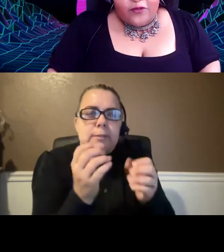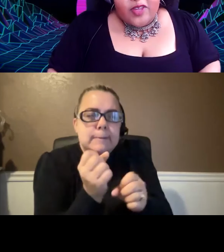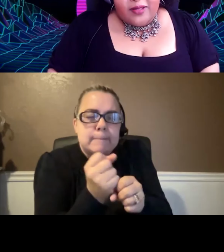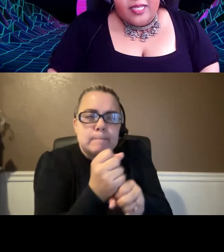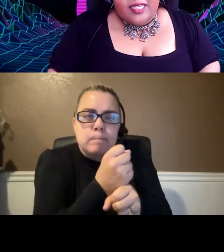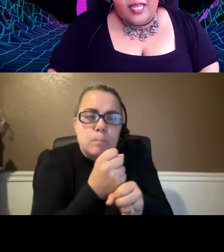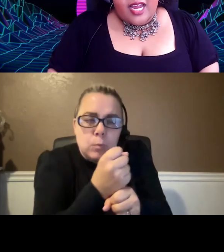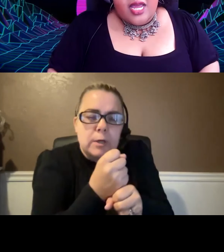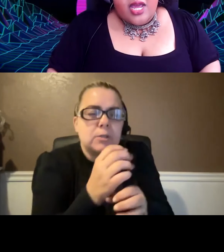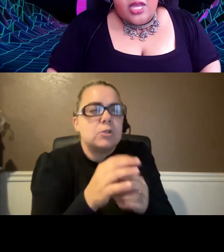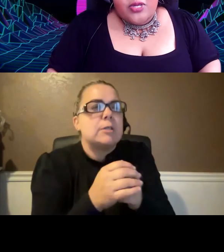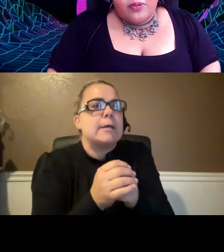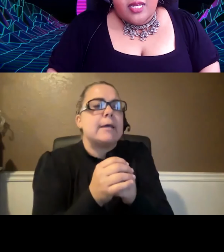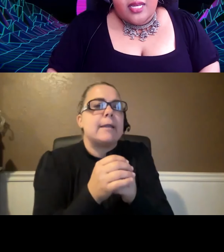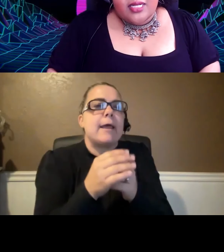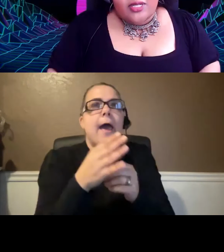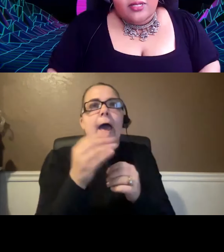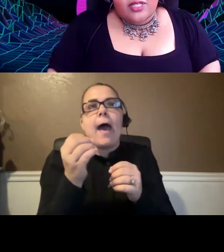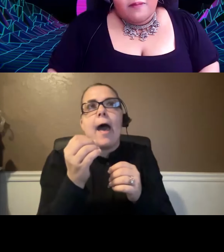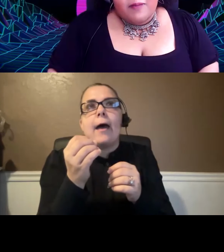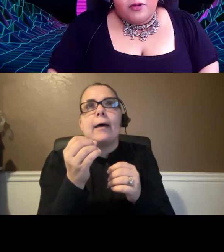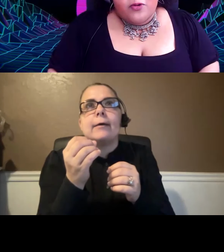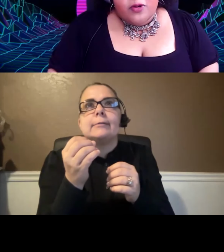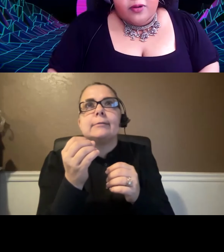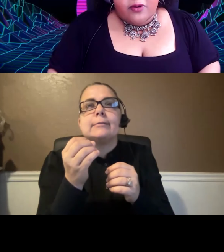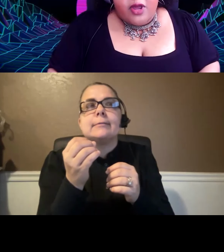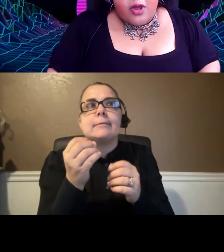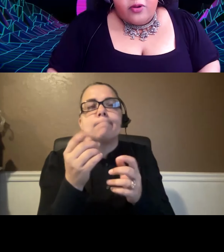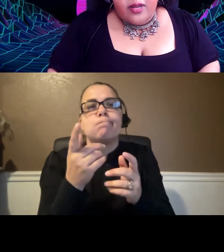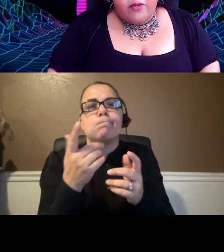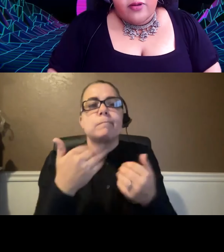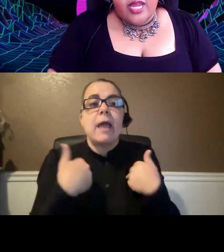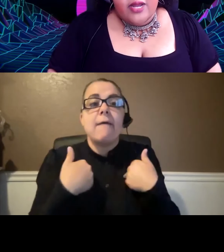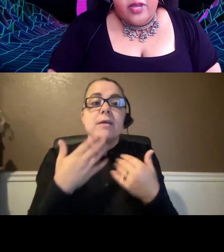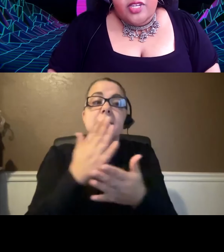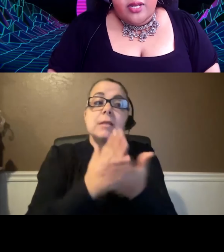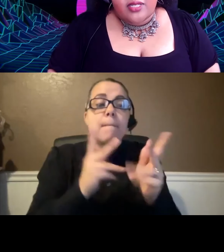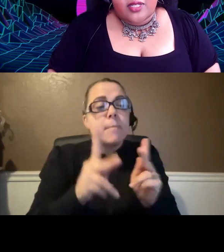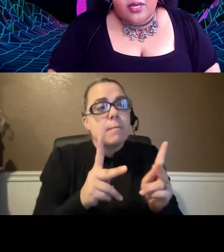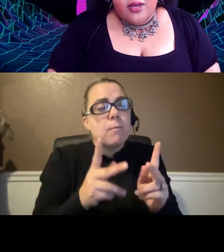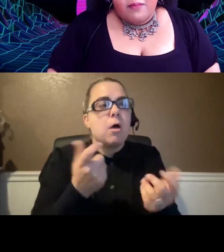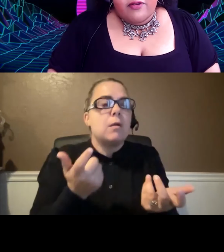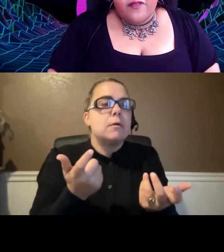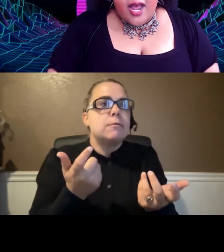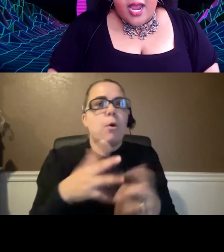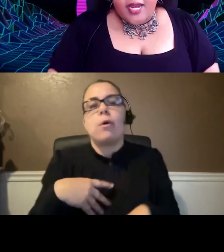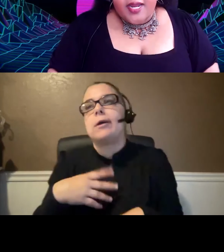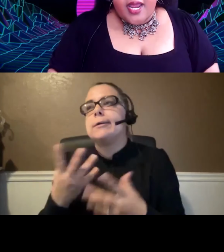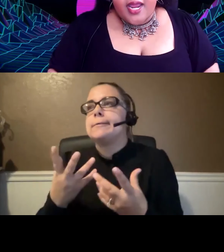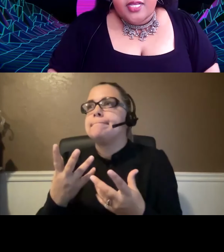feel this, is that you get some people who are like well, can't we just provide a